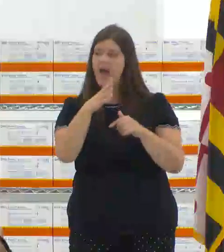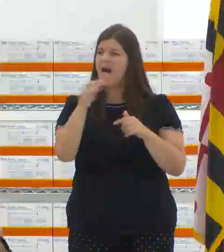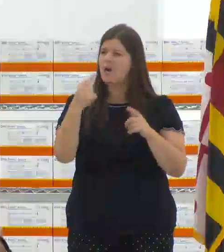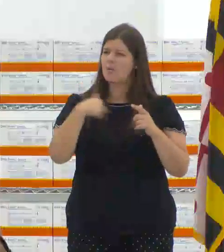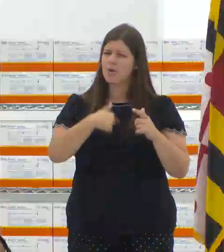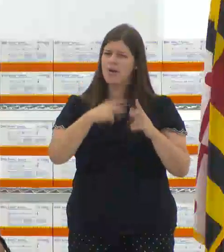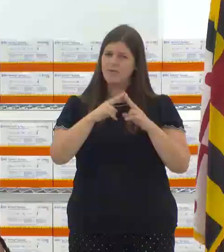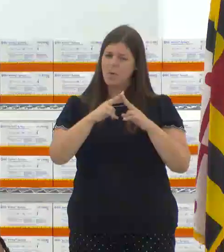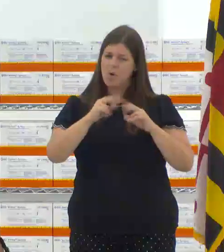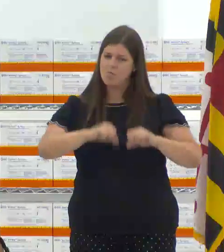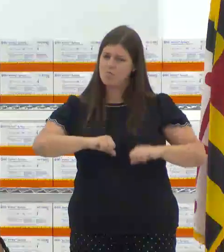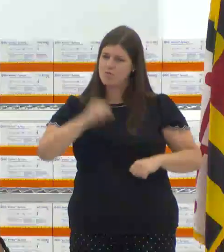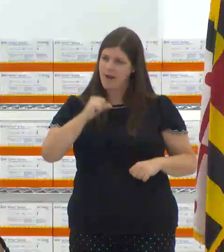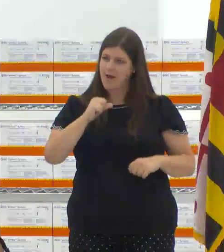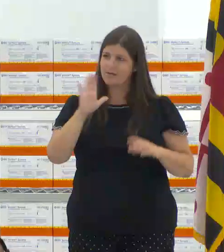Thank you, Dave, and thank you to everyone at Becton Dickinson